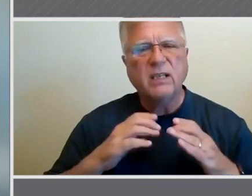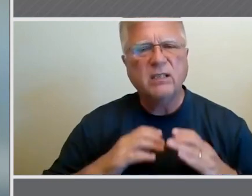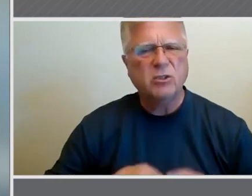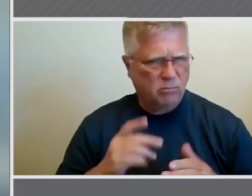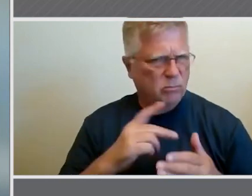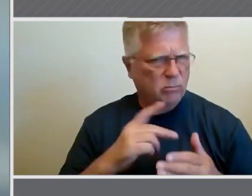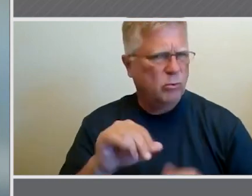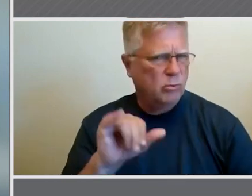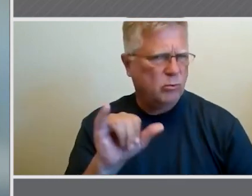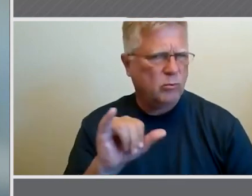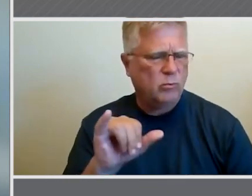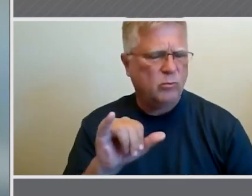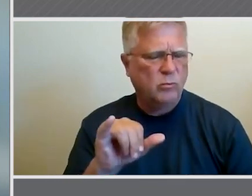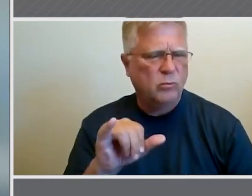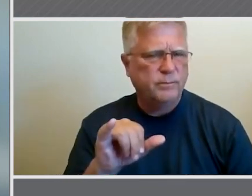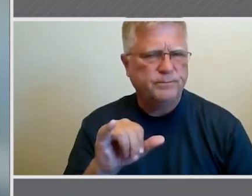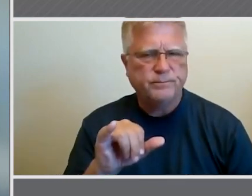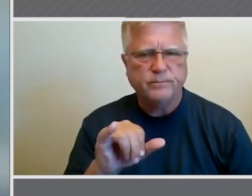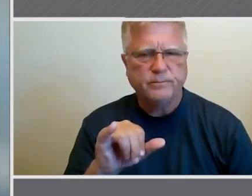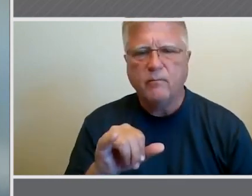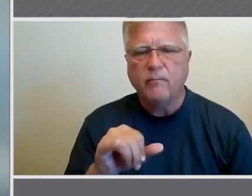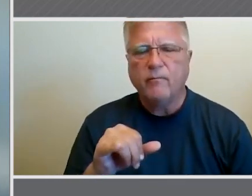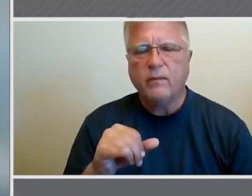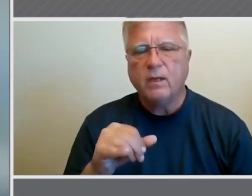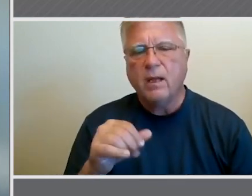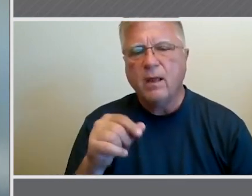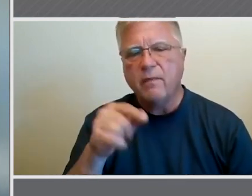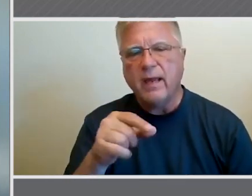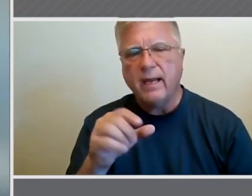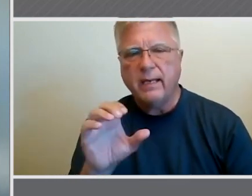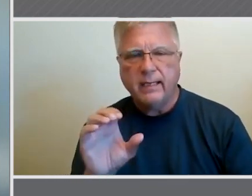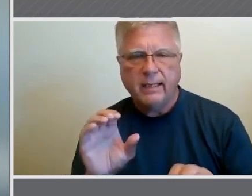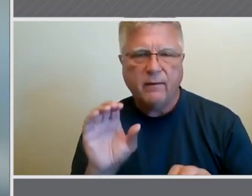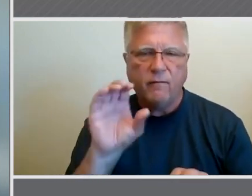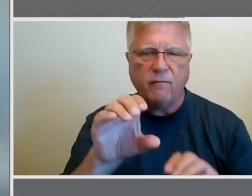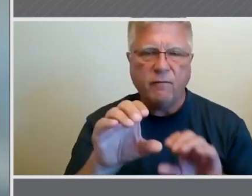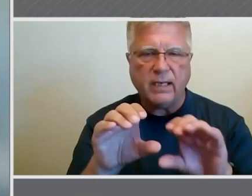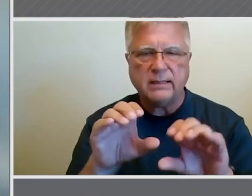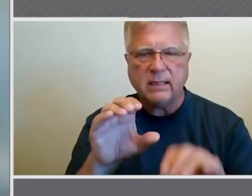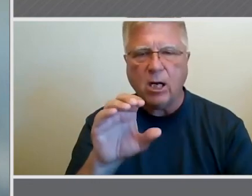Yes, half, which invest in homeowners to do renovations.